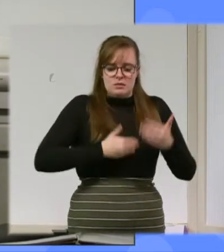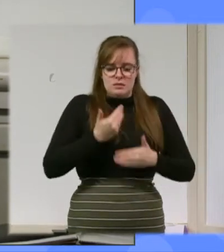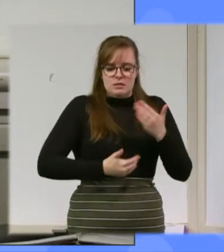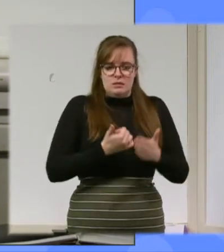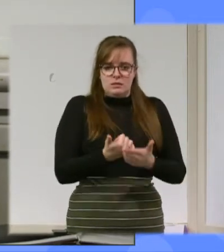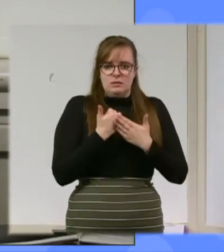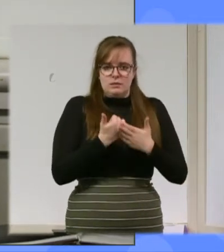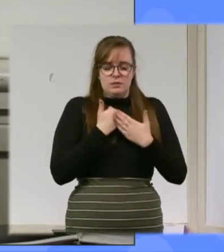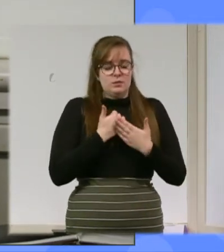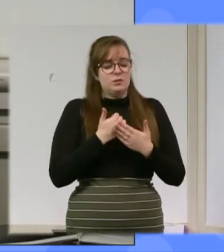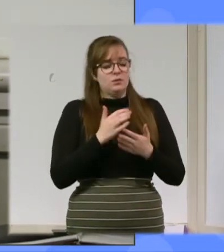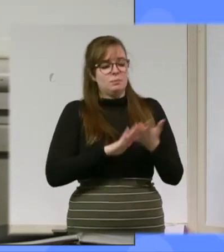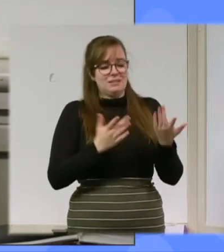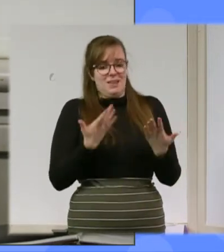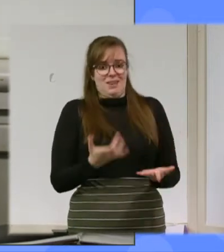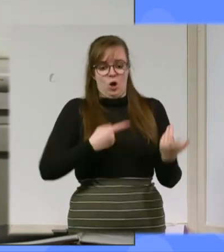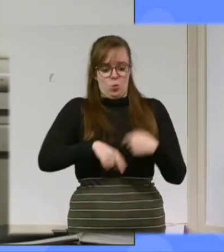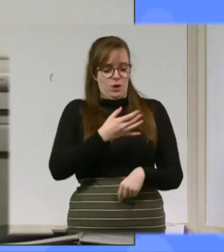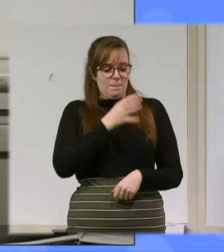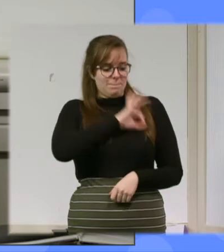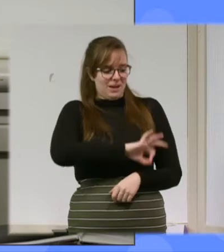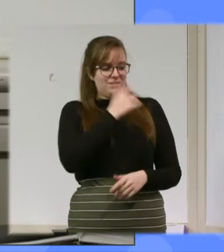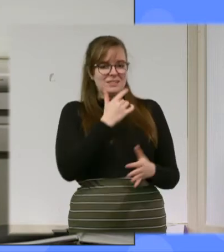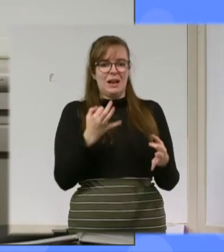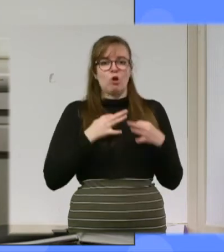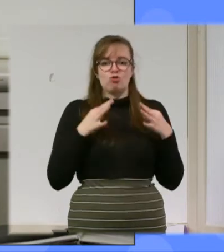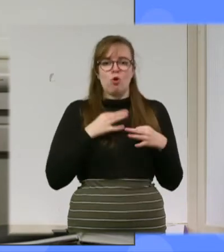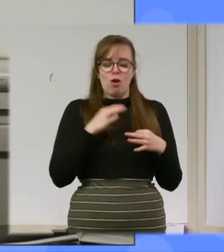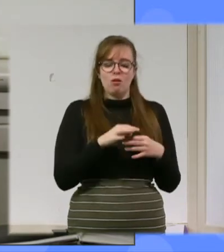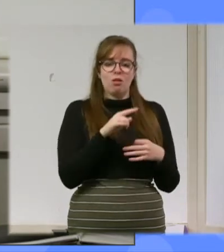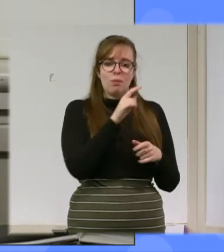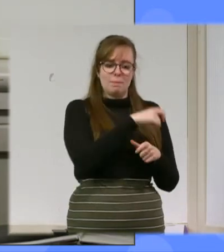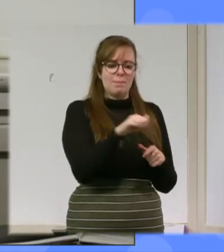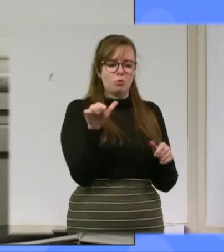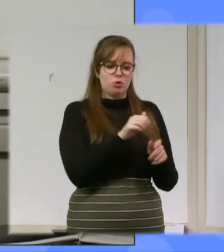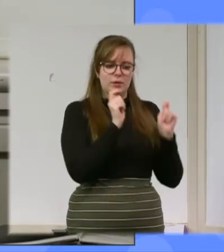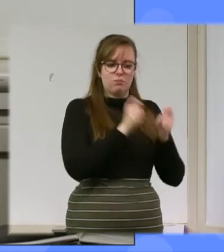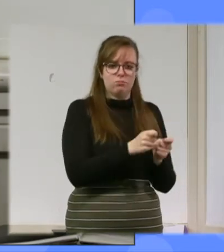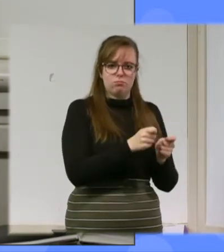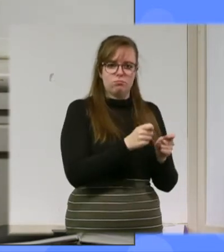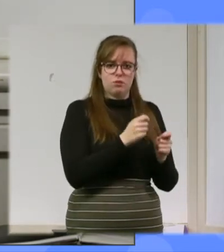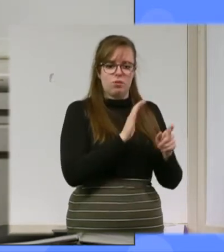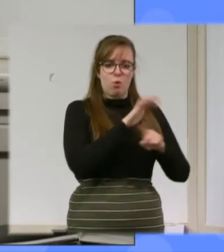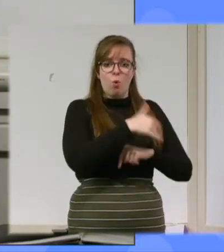able to enjoy deserve to be treated properly in their older age Jimmy yeah I